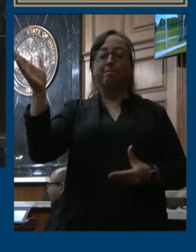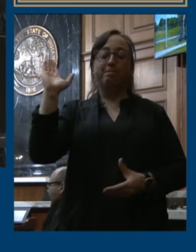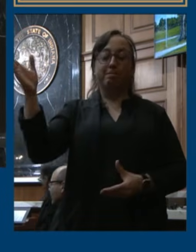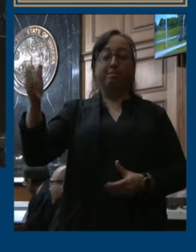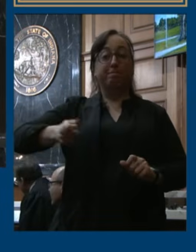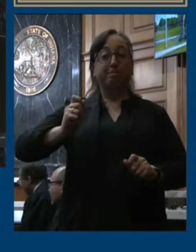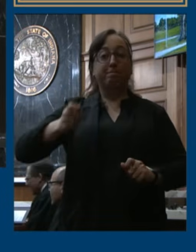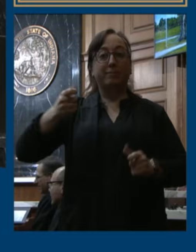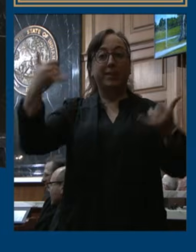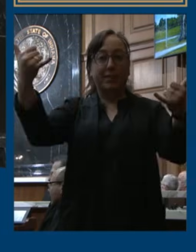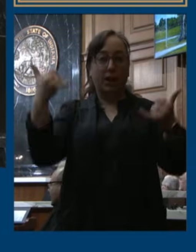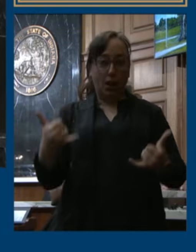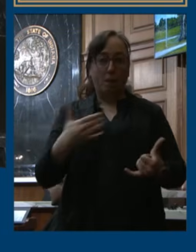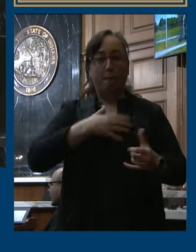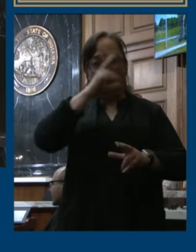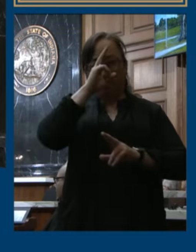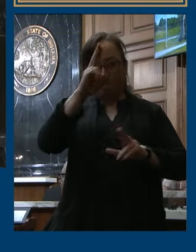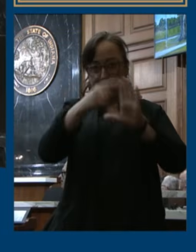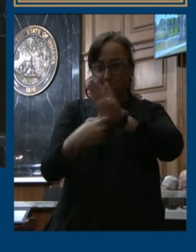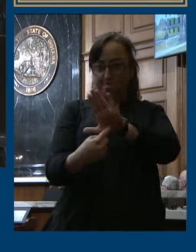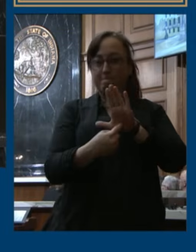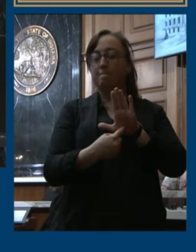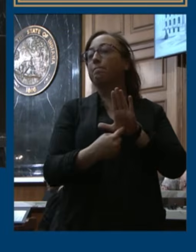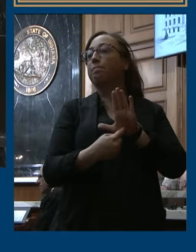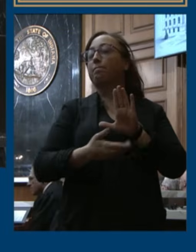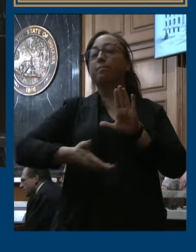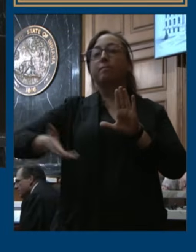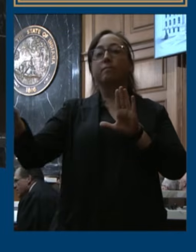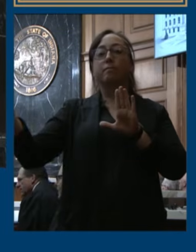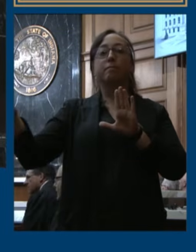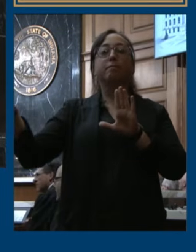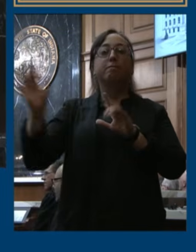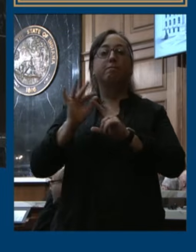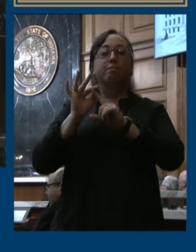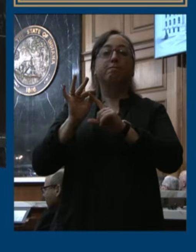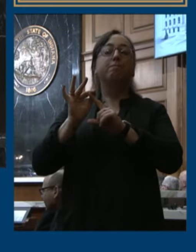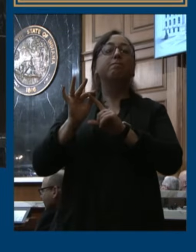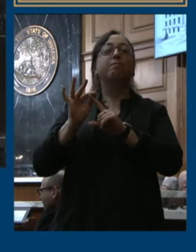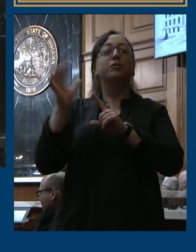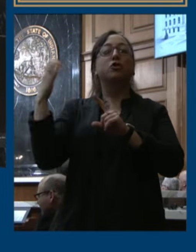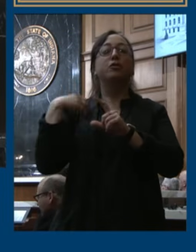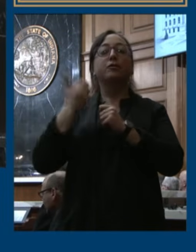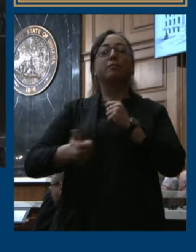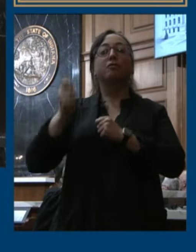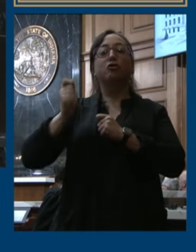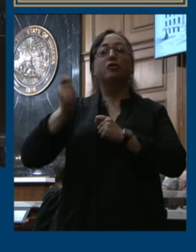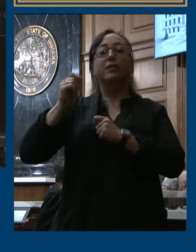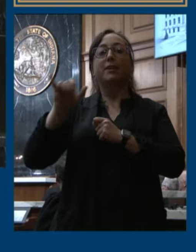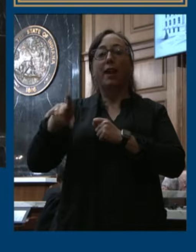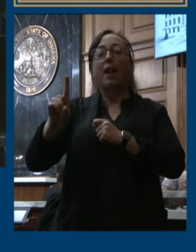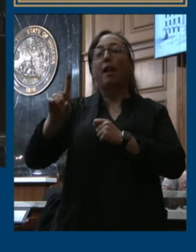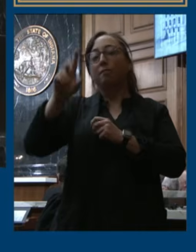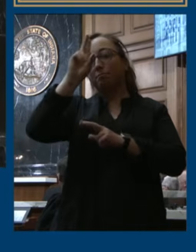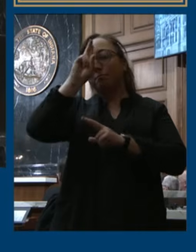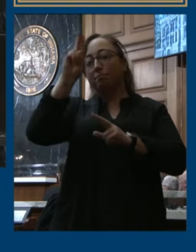IT IS MY PRIVILEGE TO PRESENT TO YOU THE DISTINGUISHED CHIEF JUSTICE OF INDIANA, THE HONORABLE LORETTA RUSH.